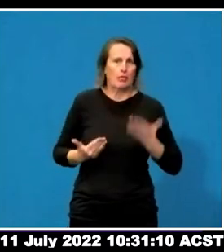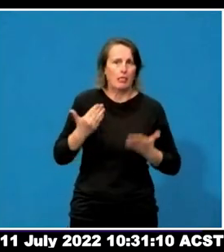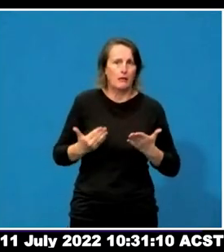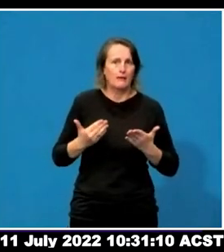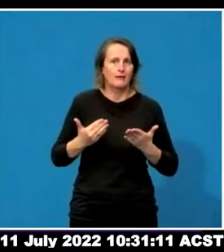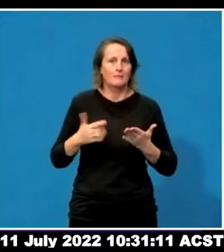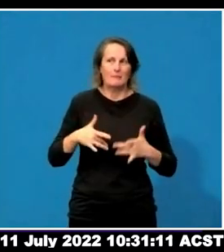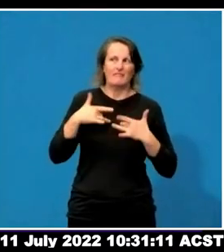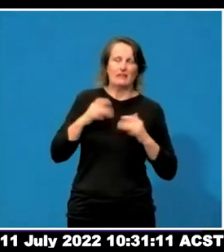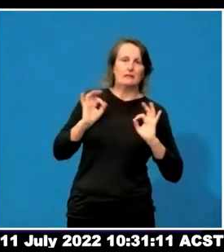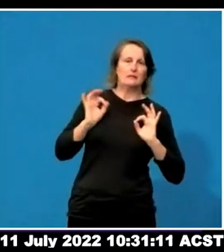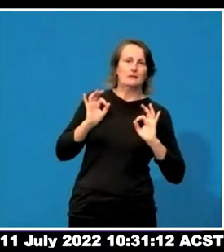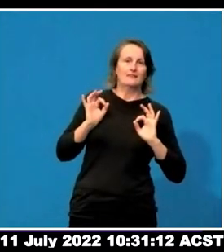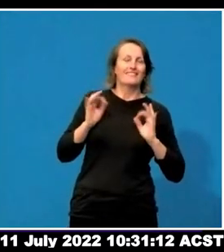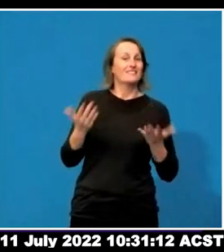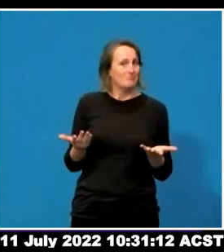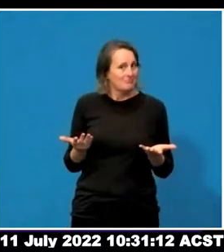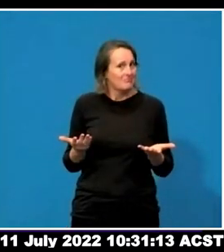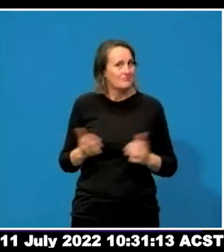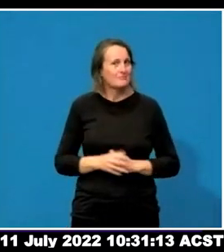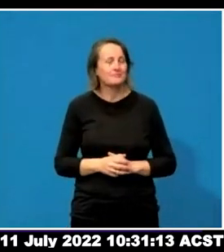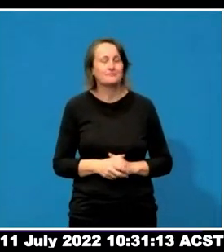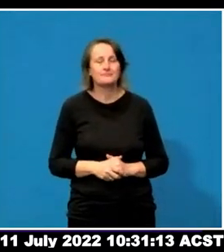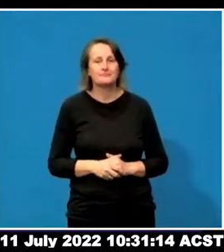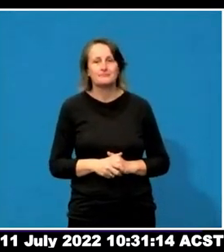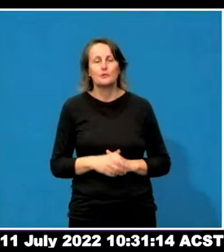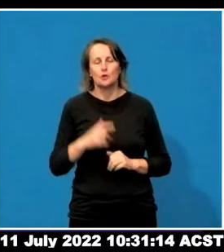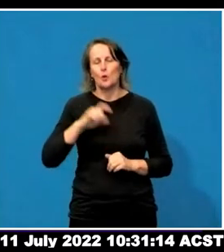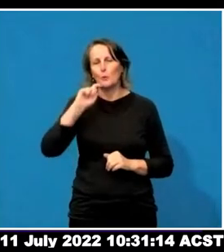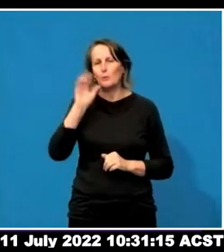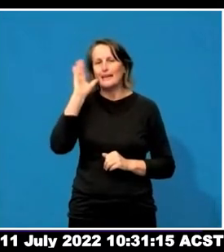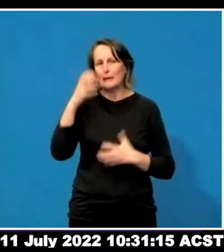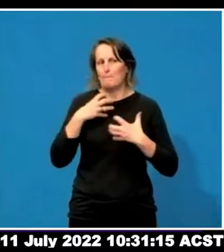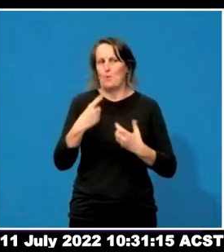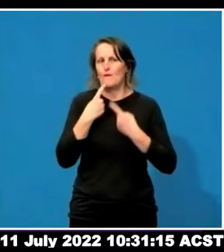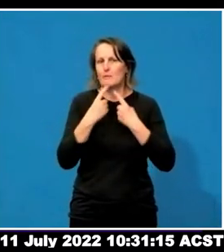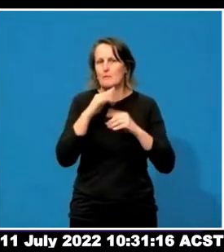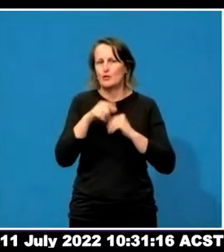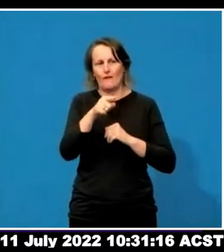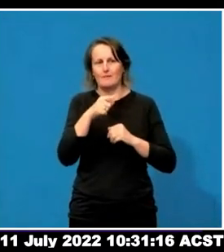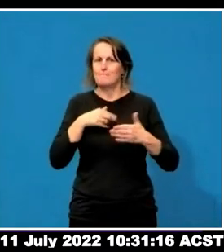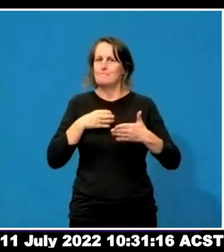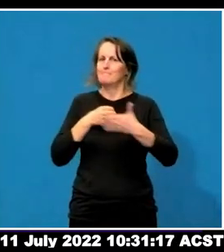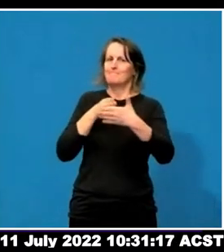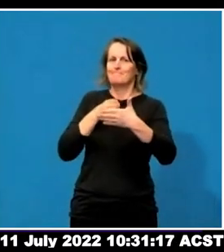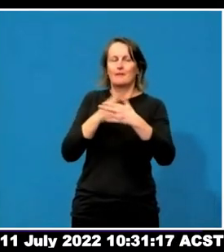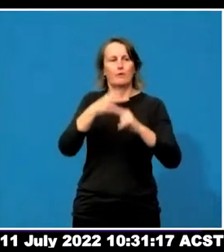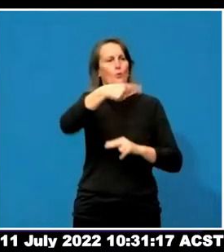to obtain approval in the first place. We shall hear a good deal of evidence about the barriers facing First Nations people with